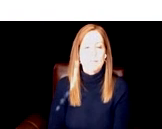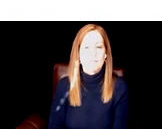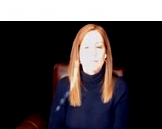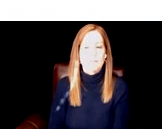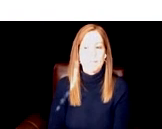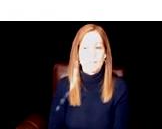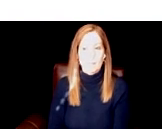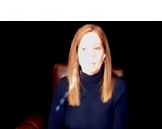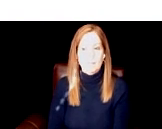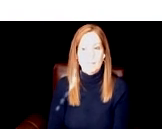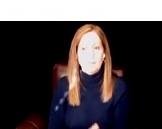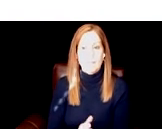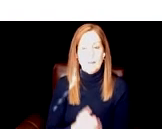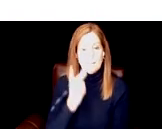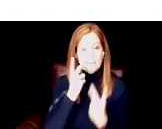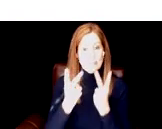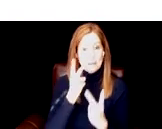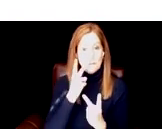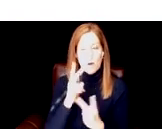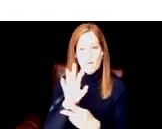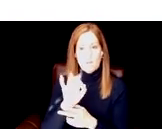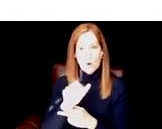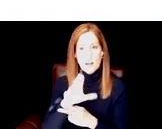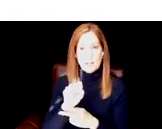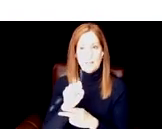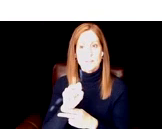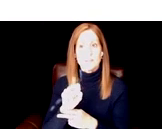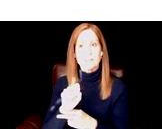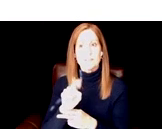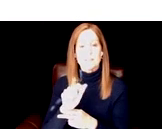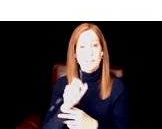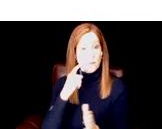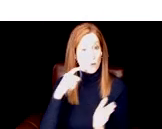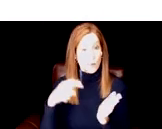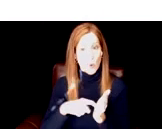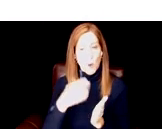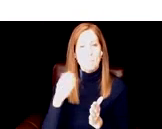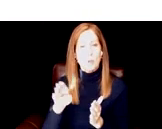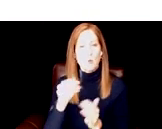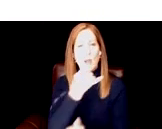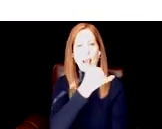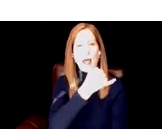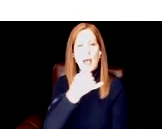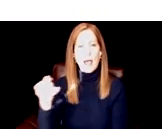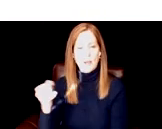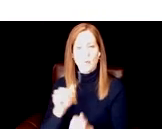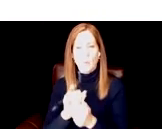Visible focus states-- have you noticed the blue outlines that sometimes show up around links' inputs and buttons?